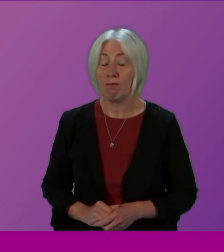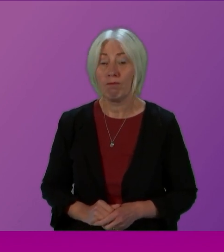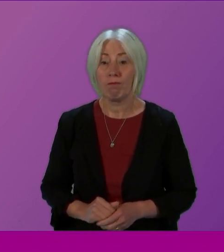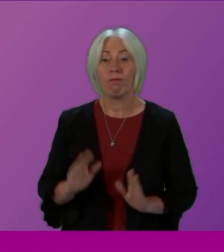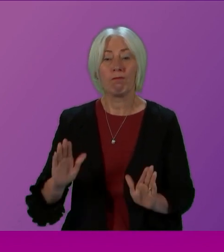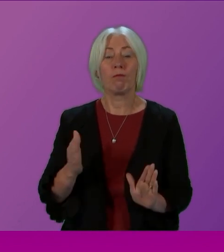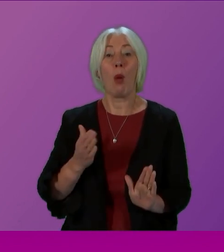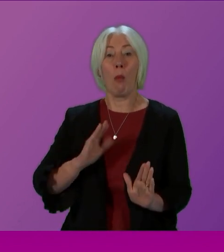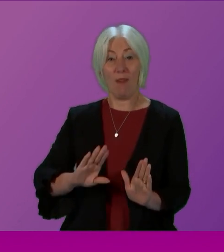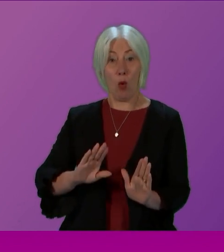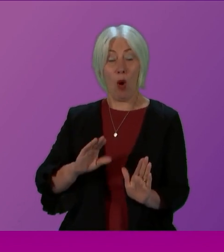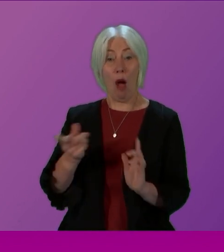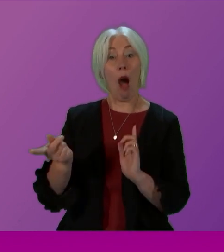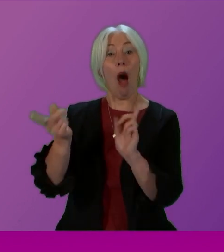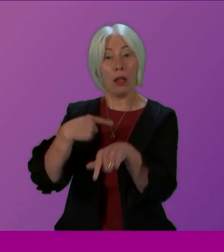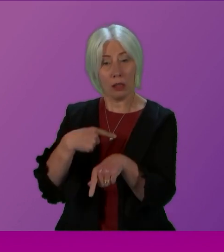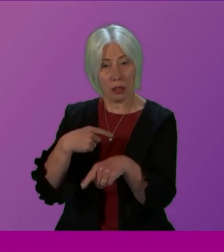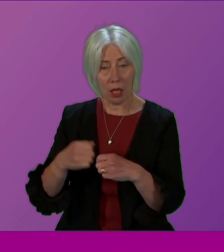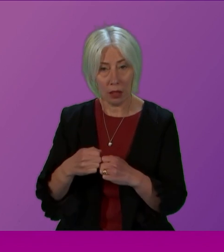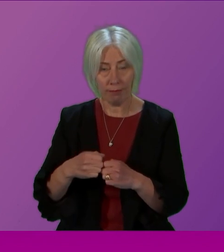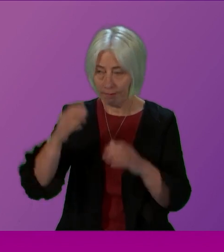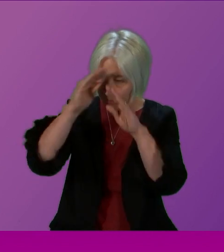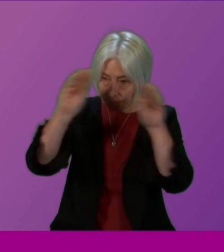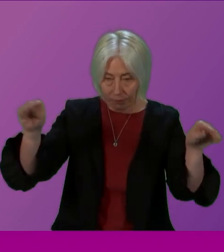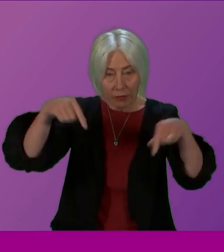Before I answer the question, I remind members that, this afternoon, the Deputy First Minister